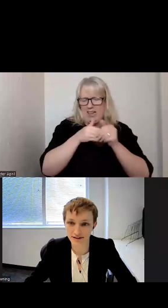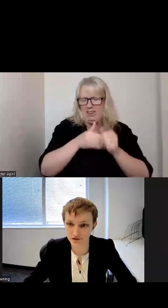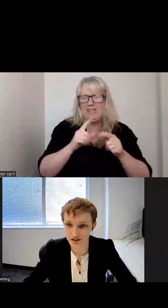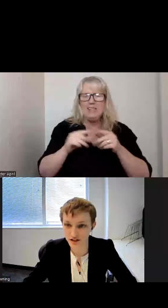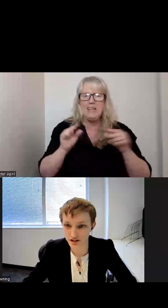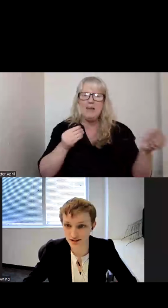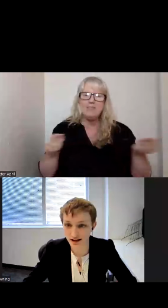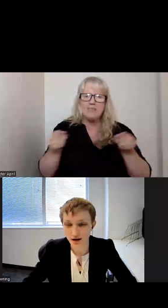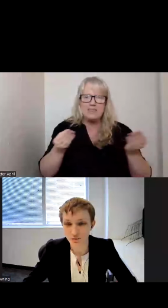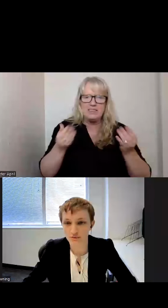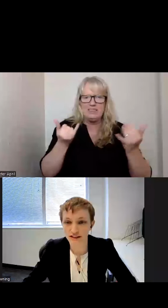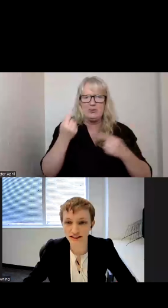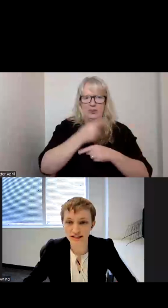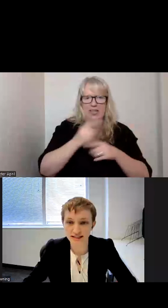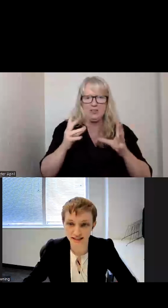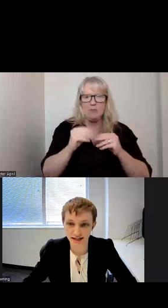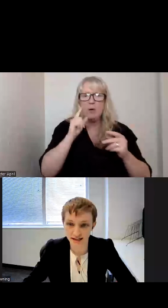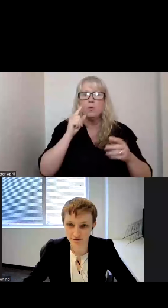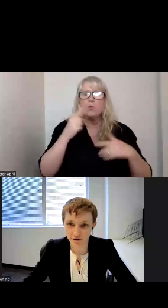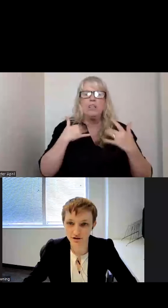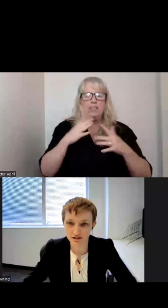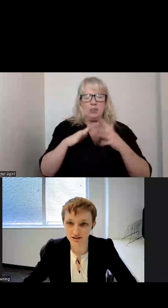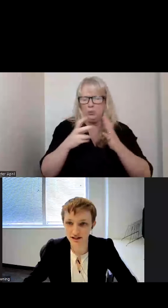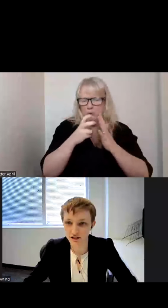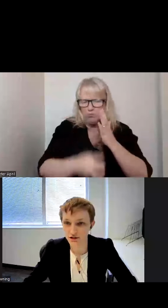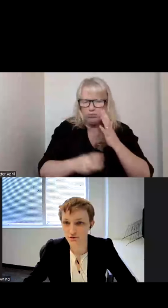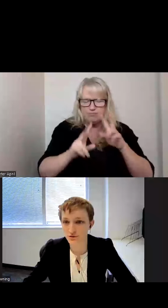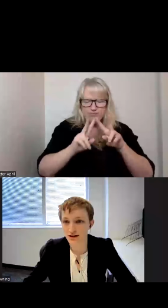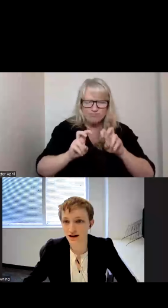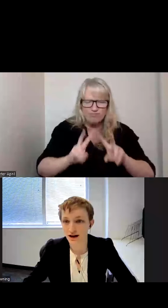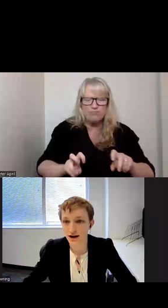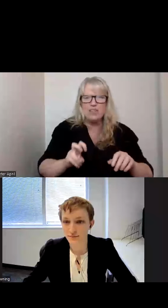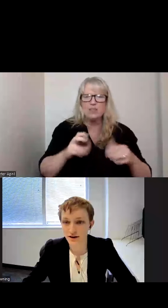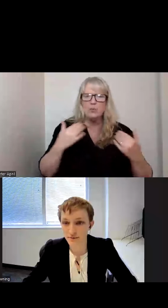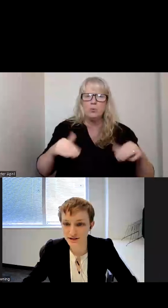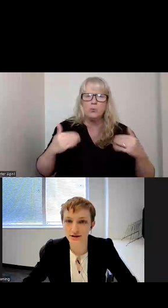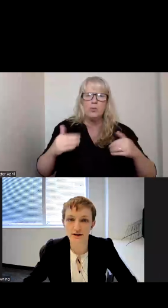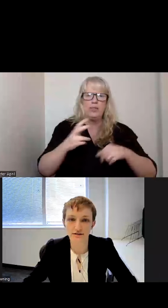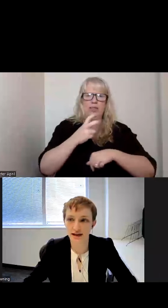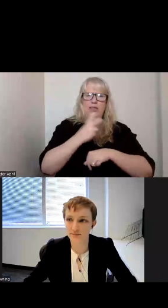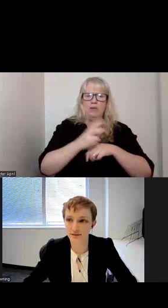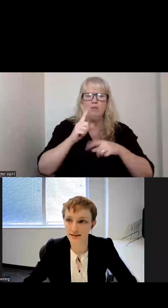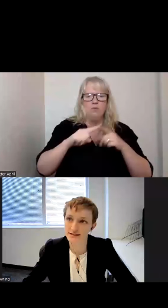CONVERSATION. WE ARE GOING TO DIG IN AND FOCUS ON THE ISSUE OF MENTAL HEALTH AND POLICE.